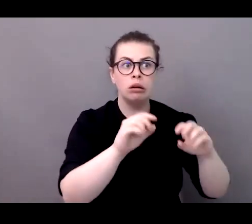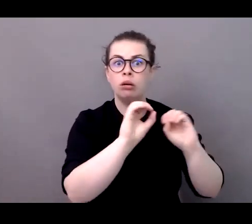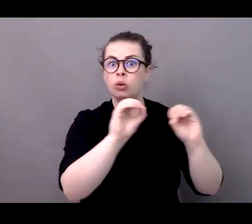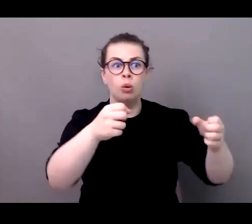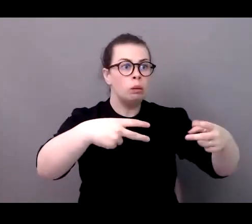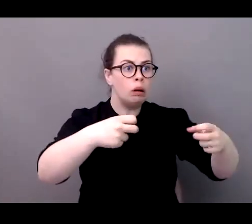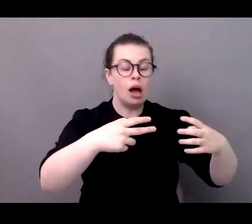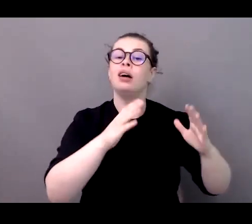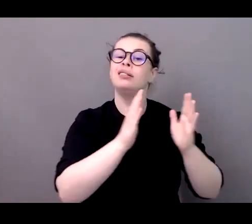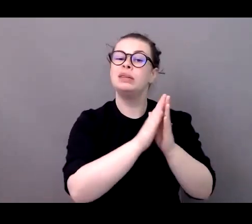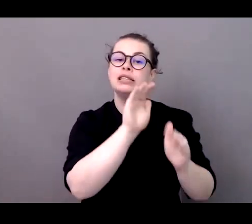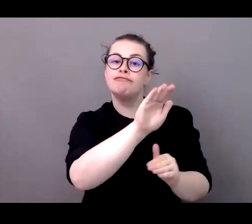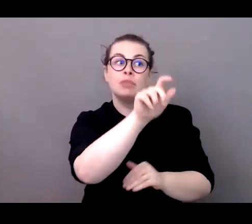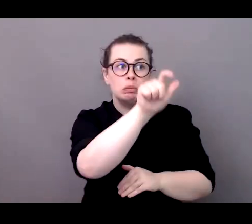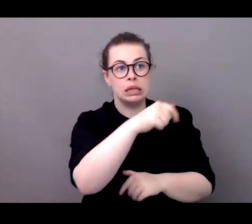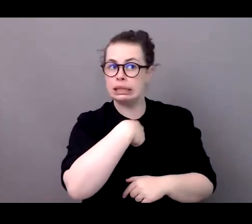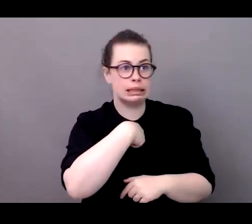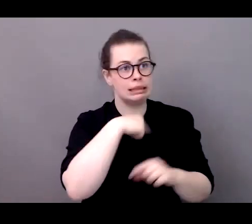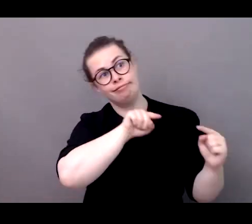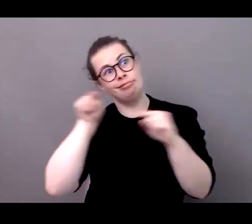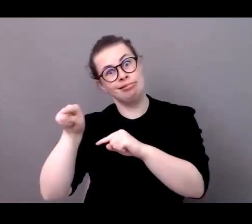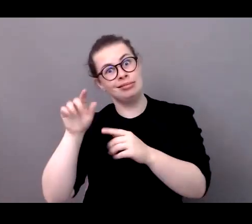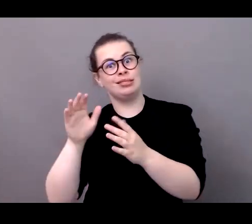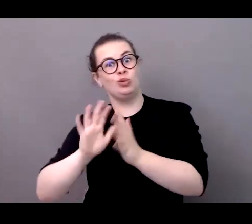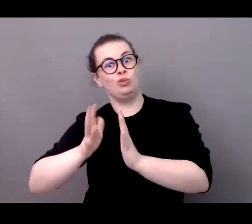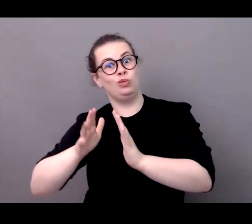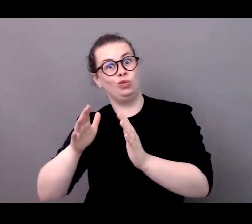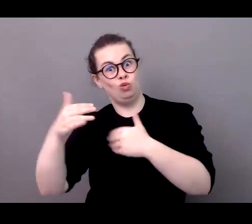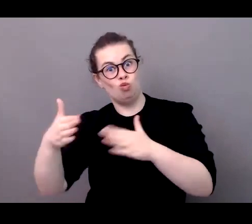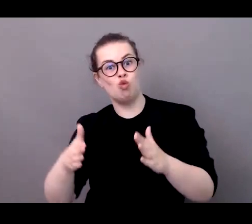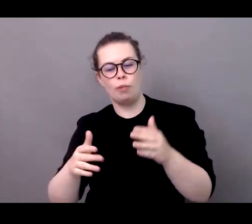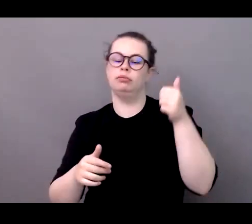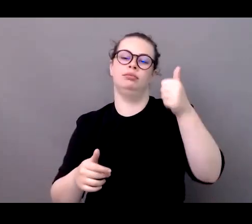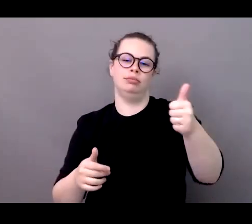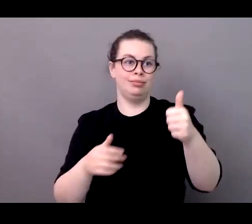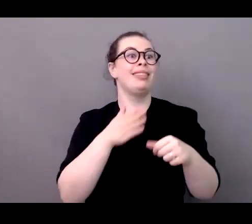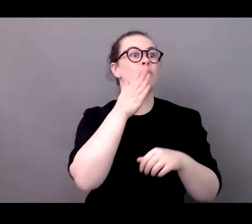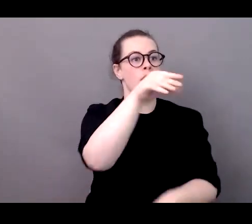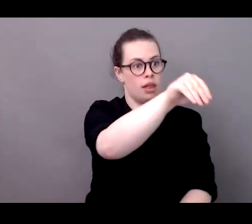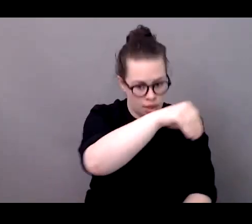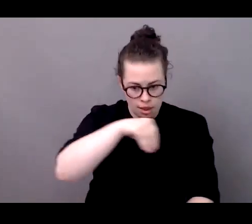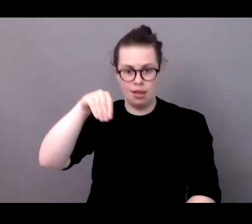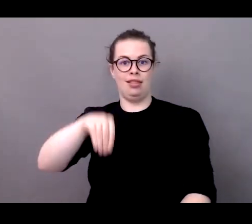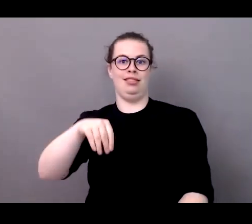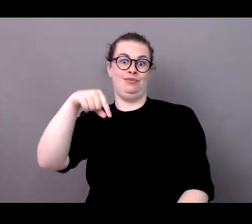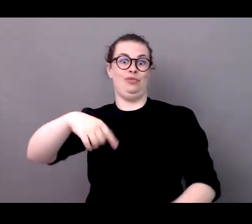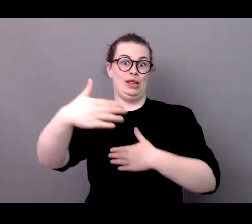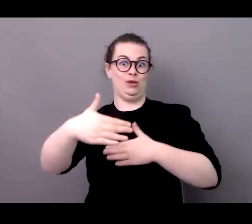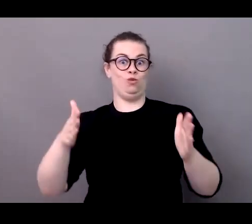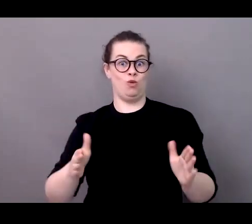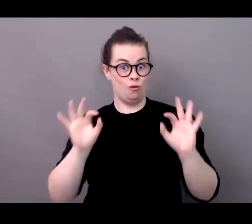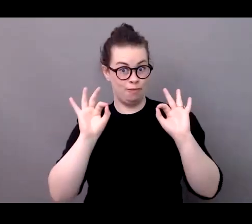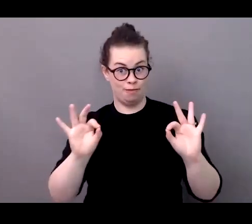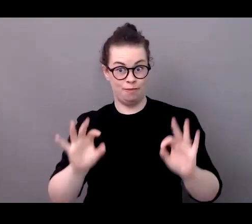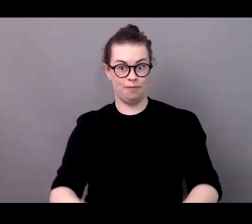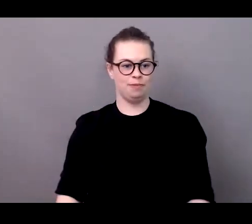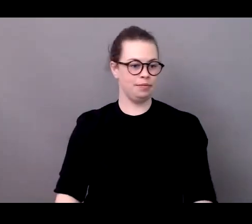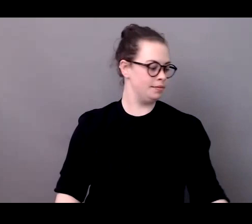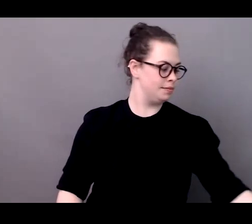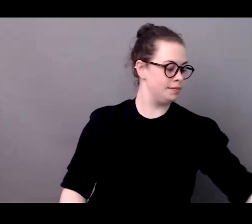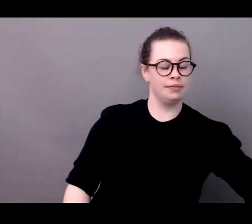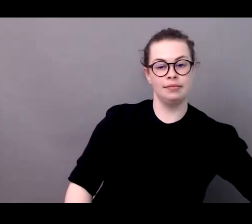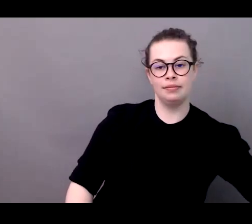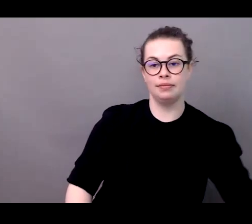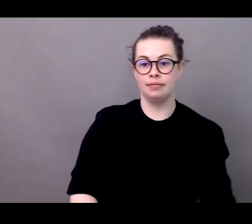the main room where the captions and sign language will be available. Those are the two main